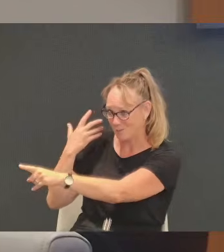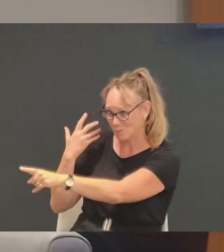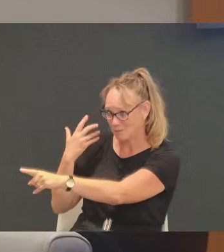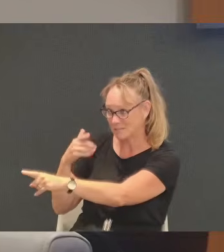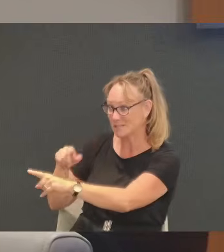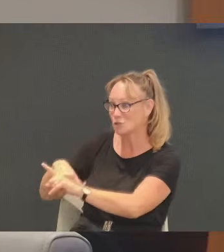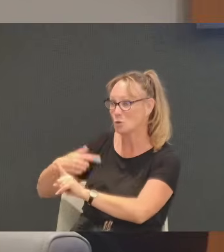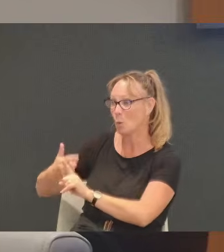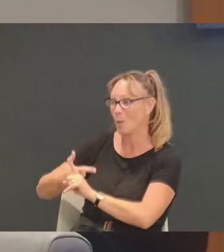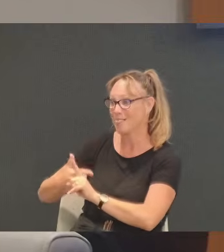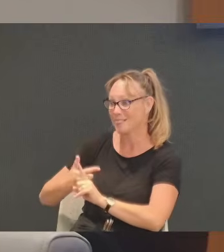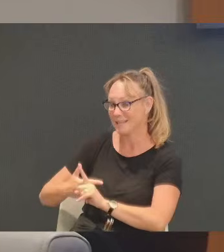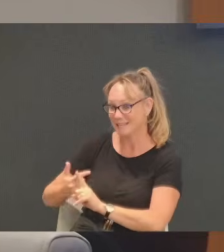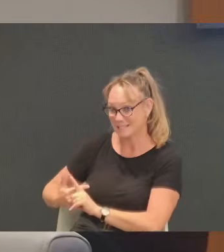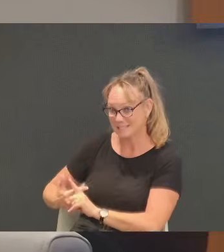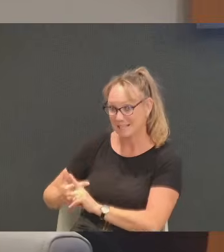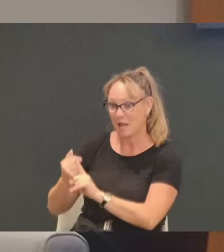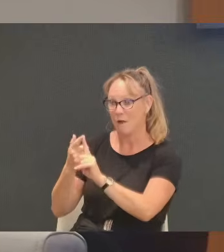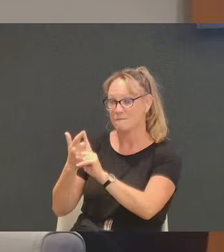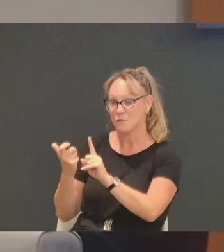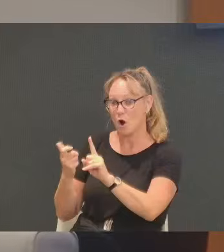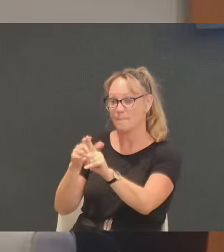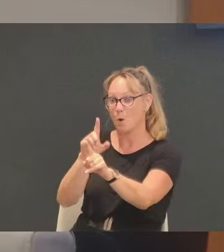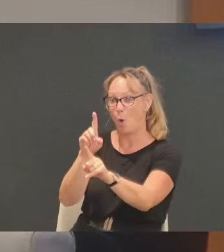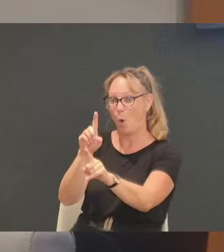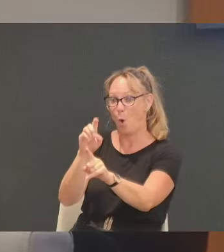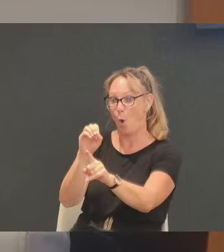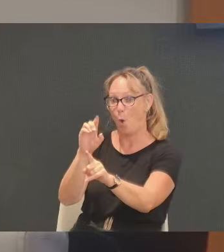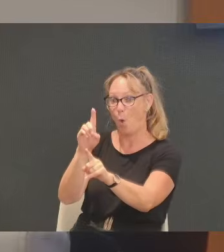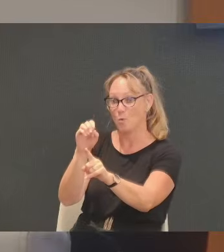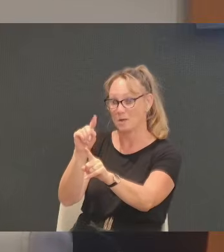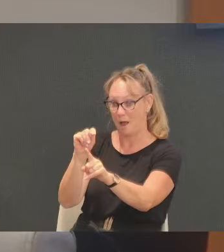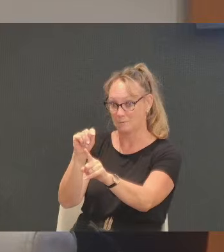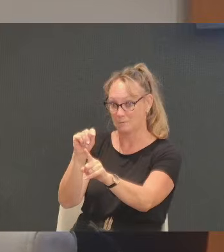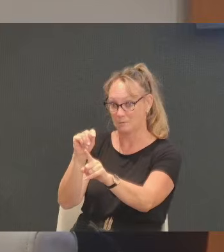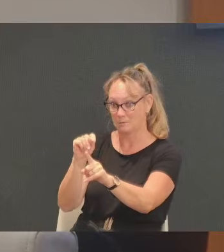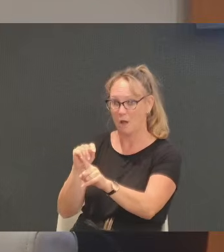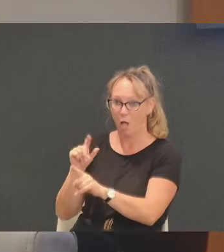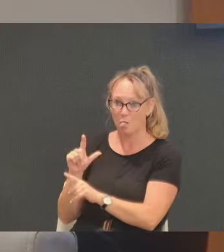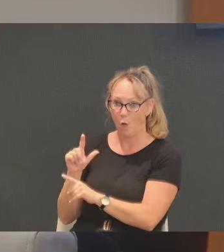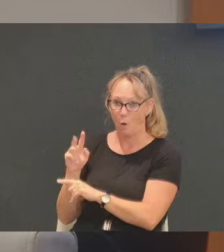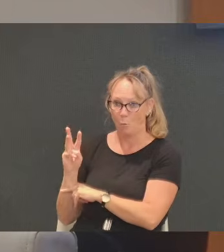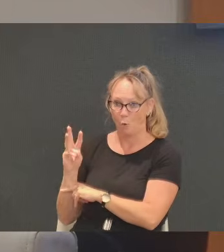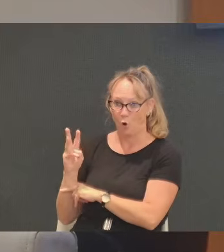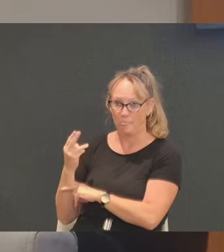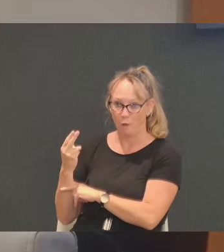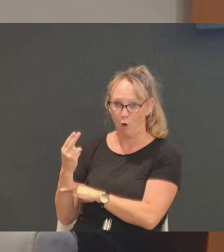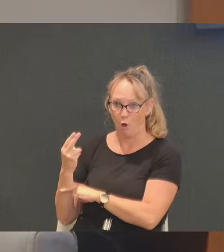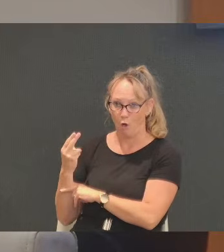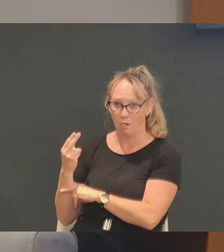from ODOT at Longworth Hall, it's at Longworth Hall. So, uh, that's west of the of the stadium,